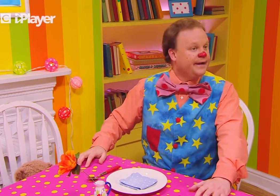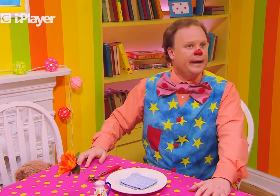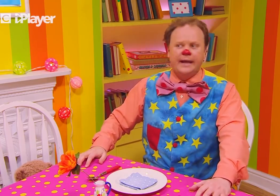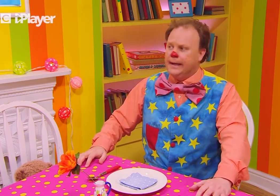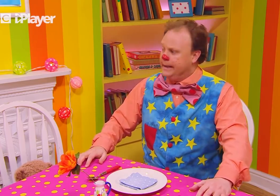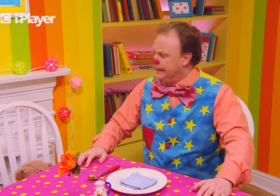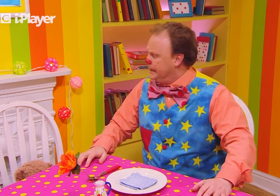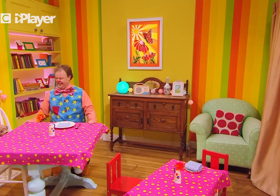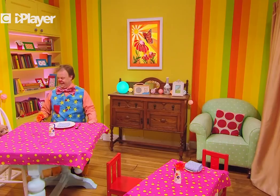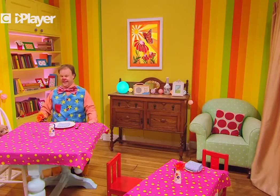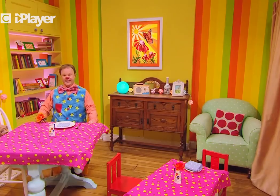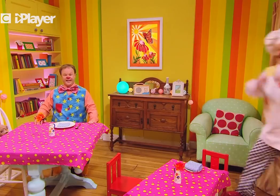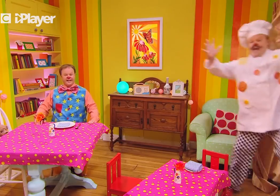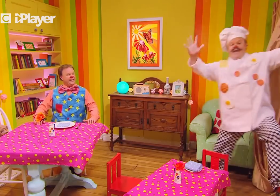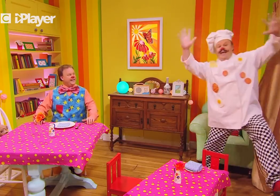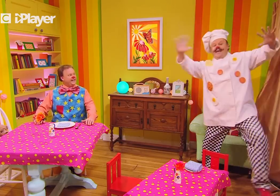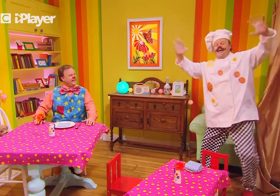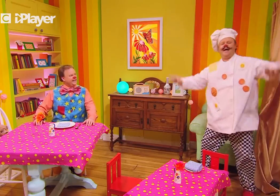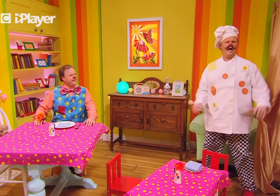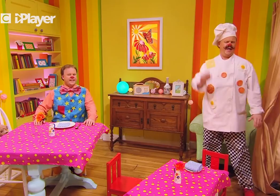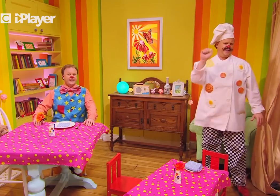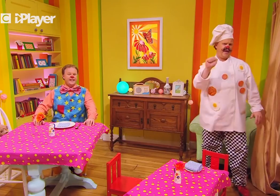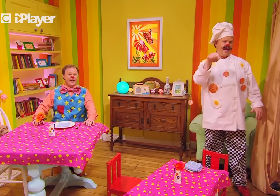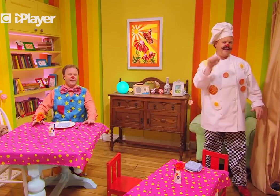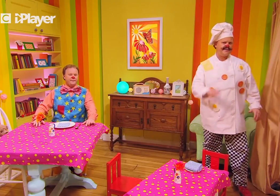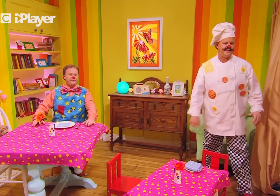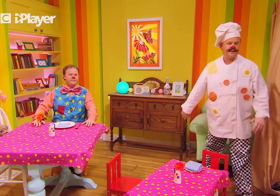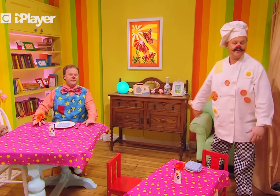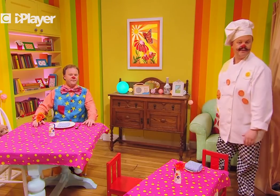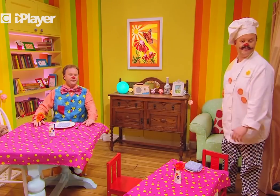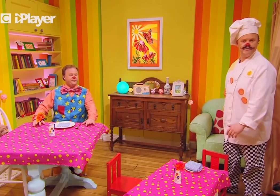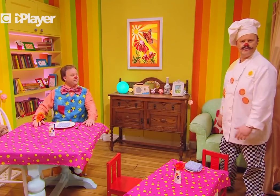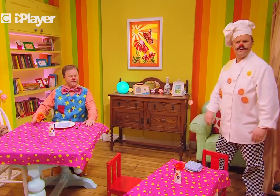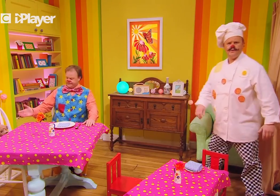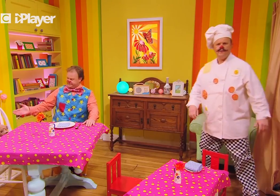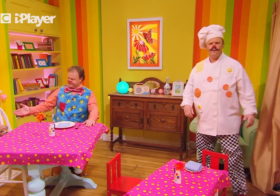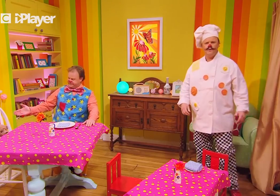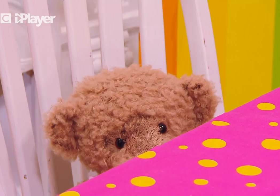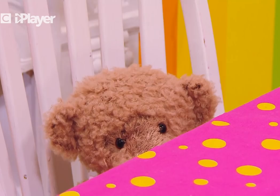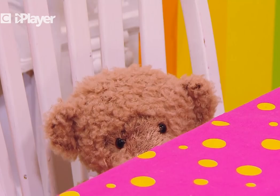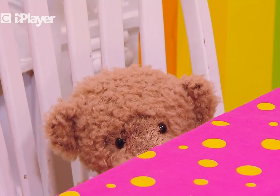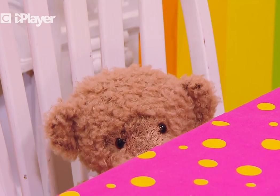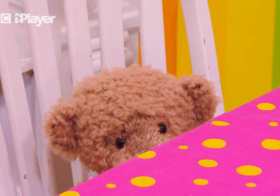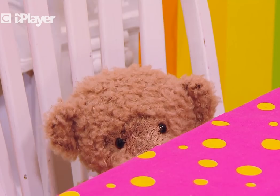chef think hey yes this table is too big for tumbletech